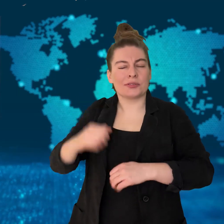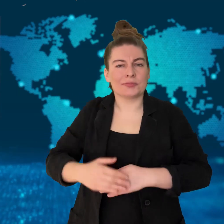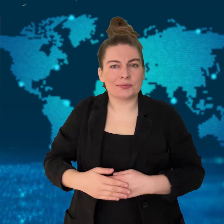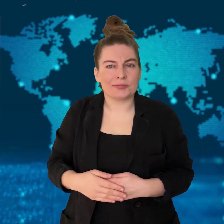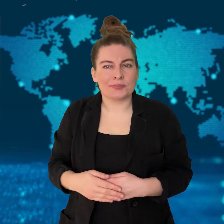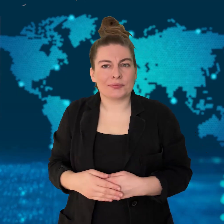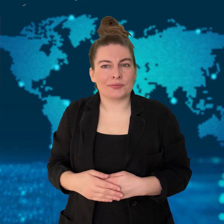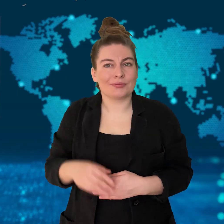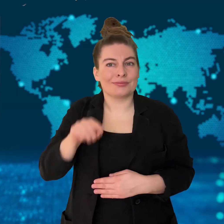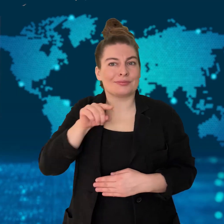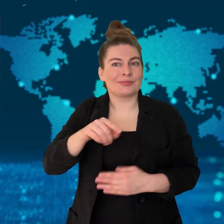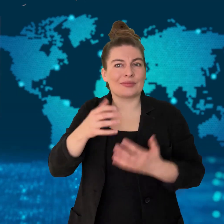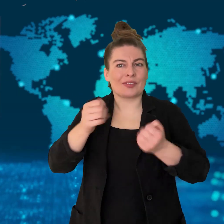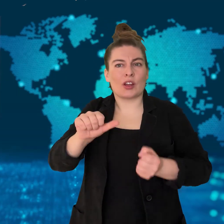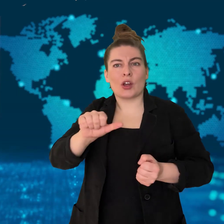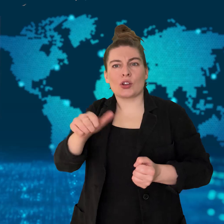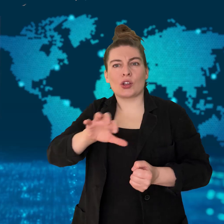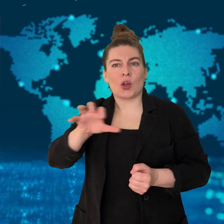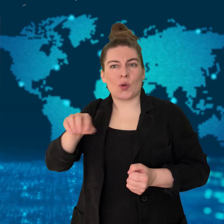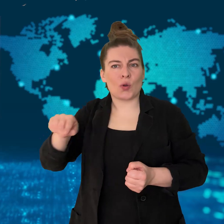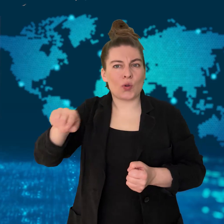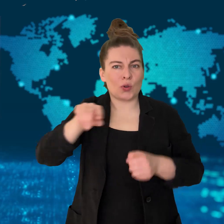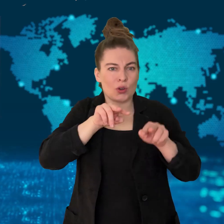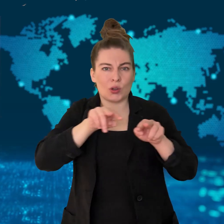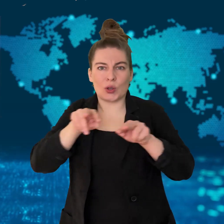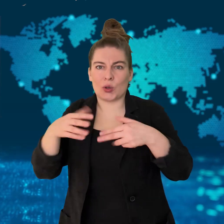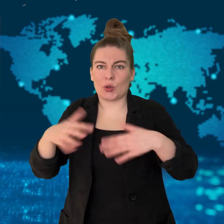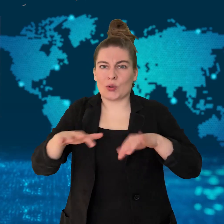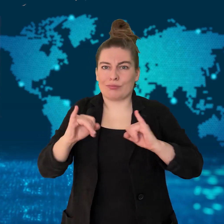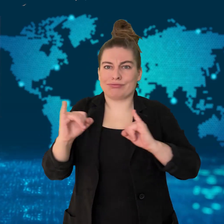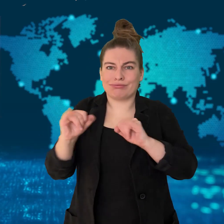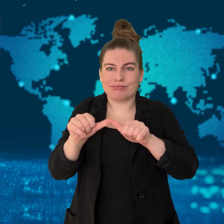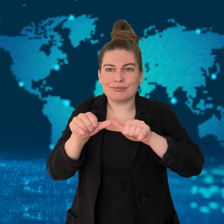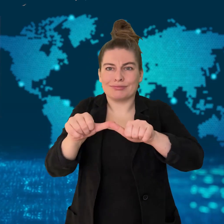and tariffs on Russia until a peace deal is reached.